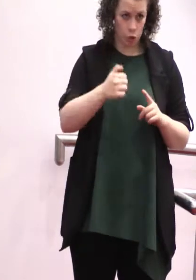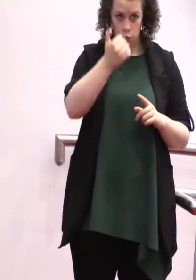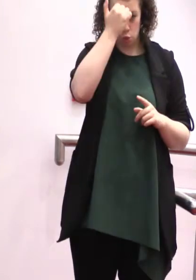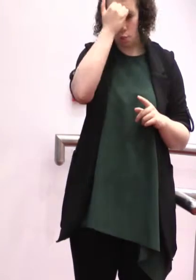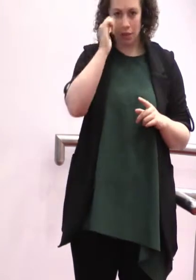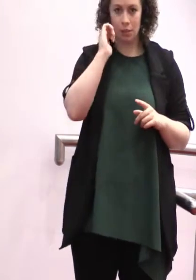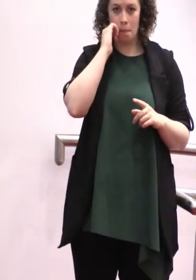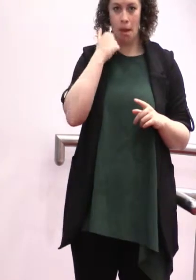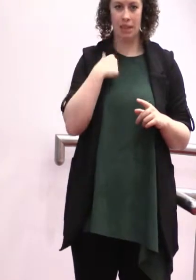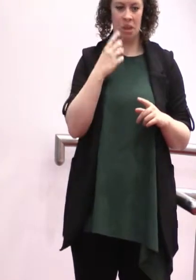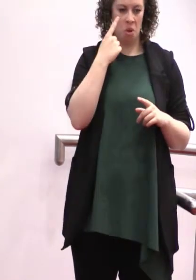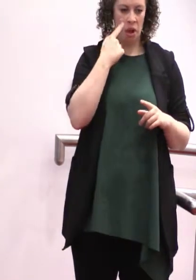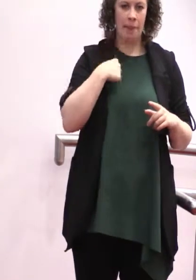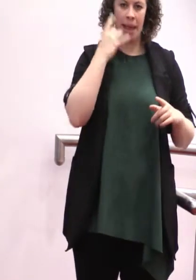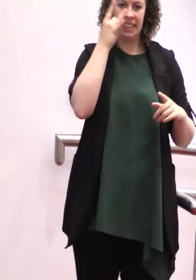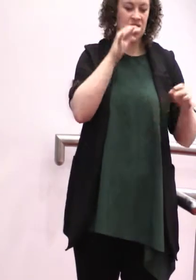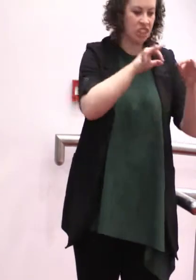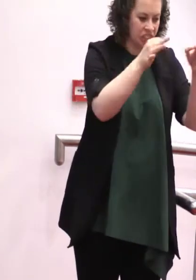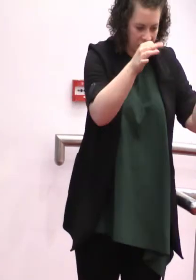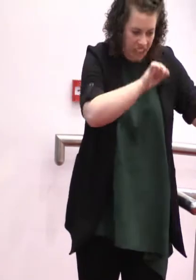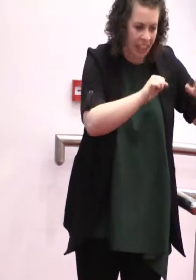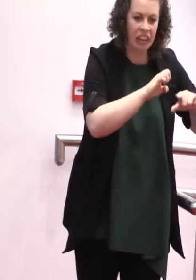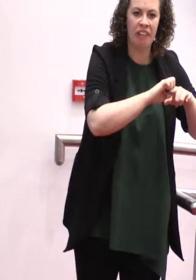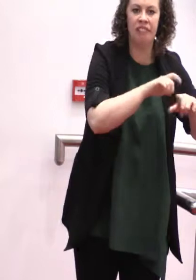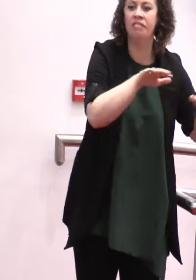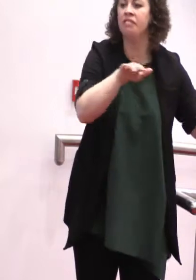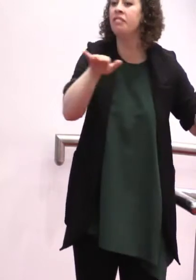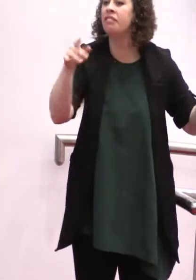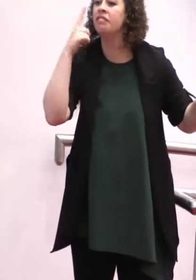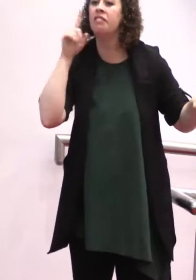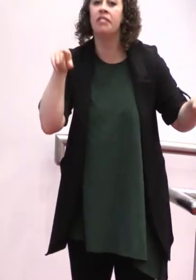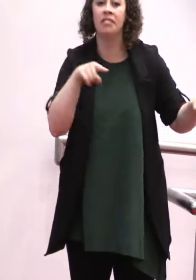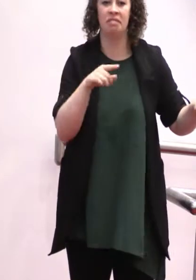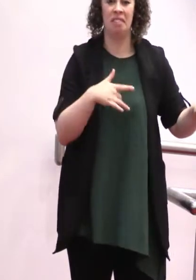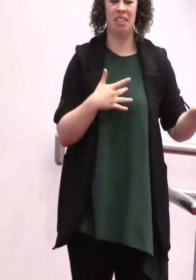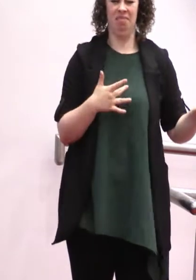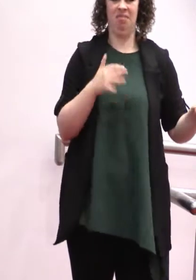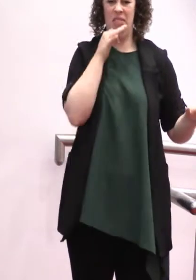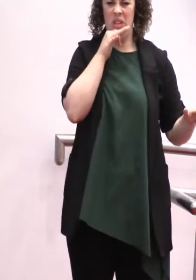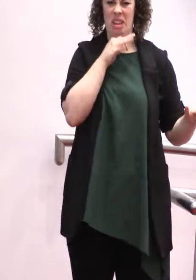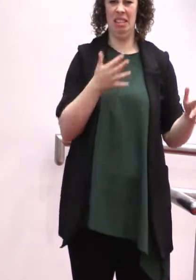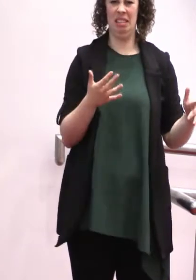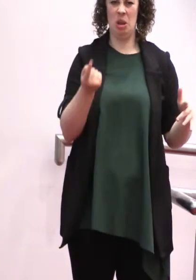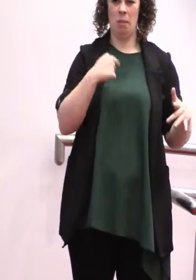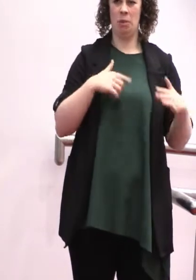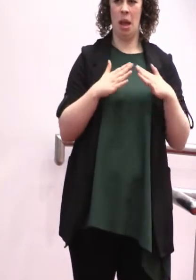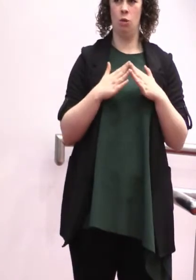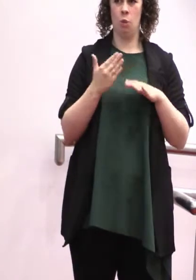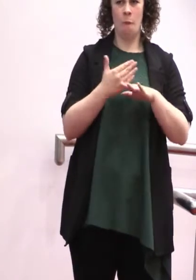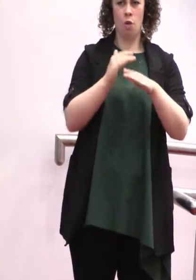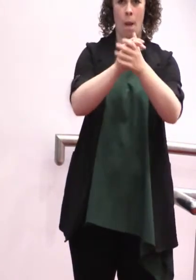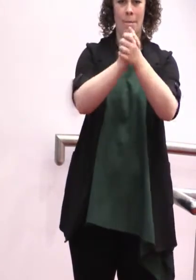They were just looking at my kitchen and bathroom, it was really funny.